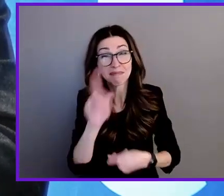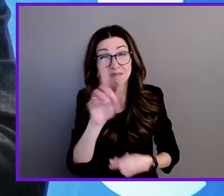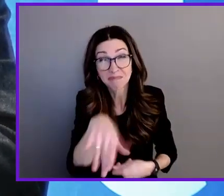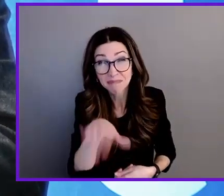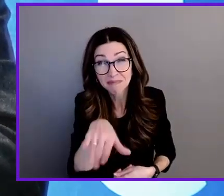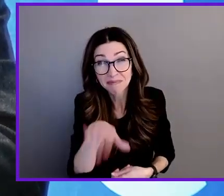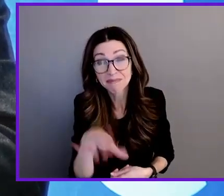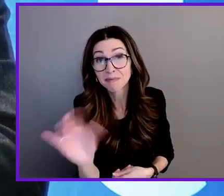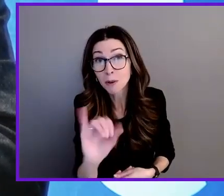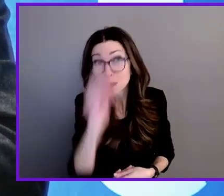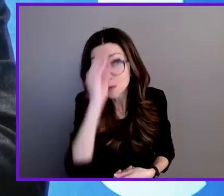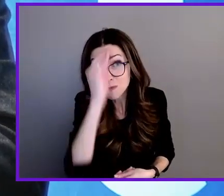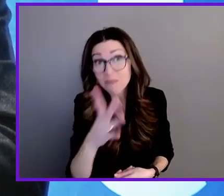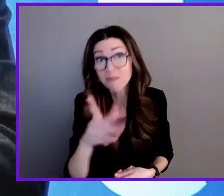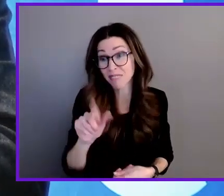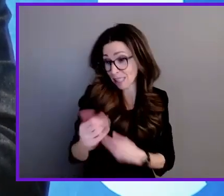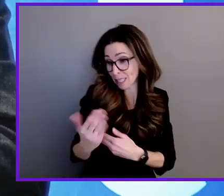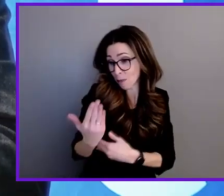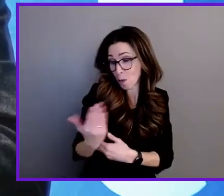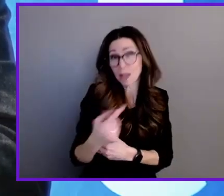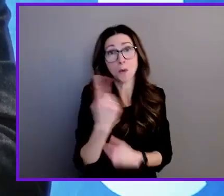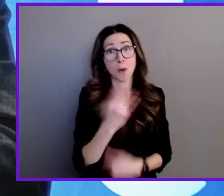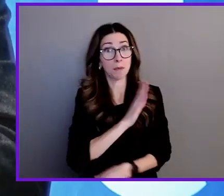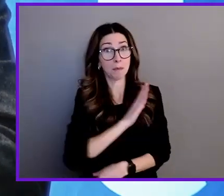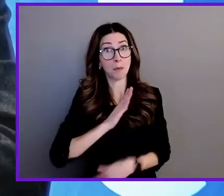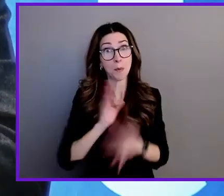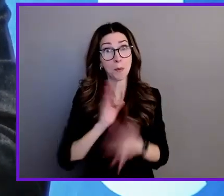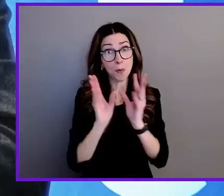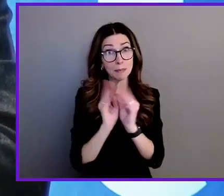was the accessibility plan.